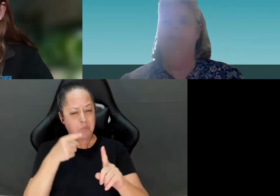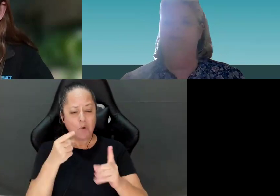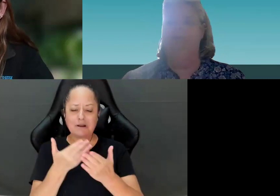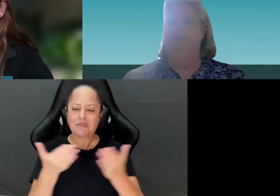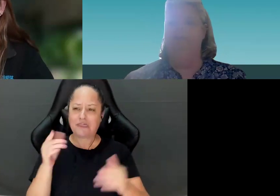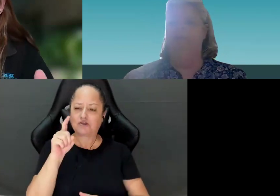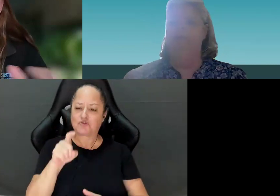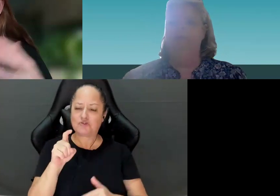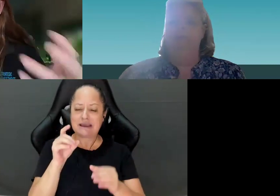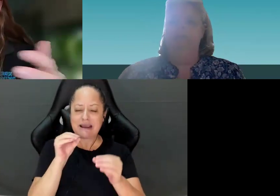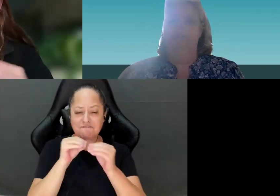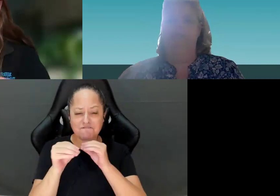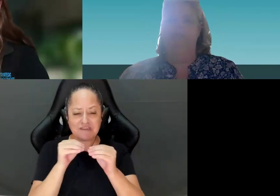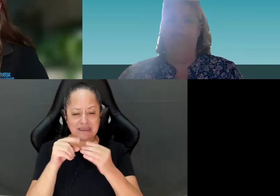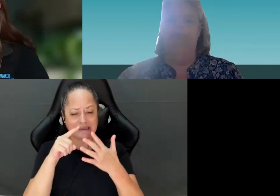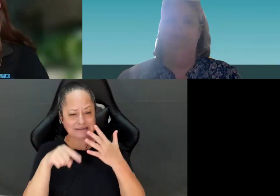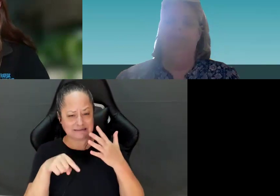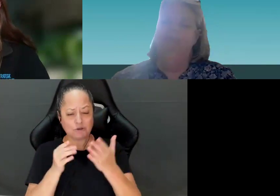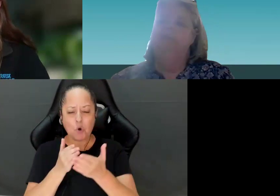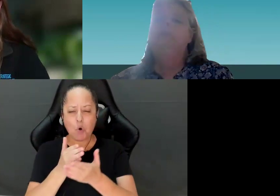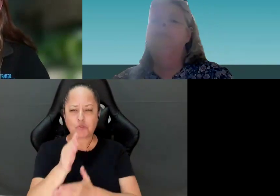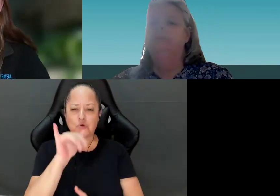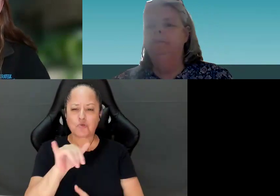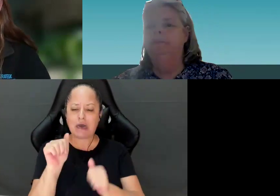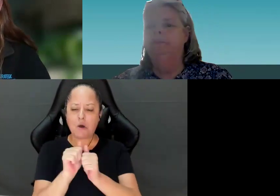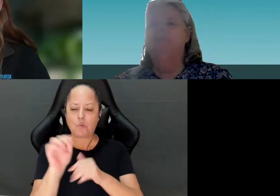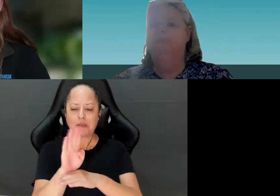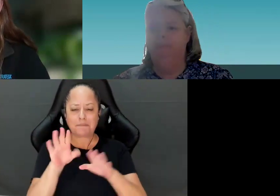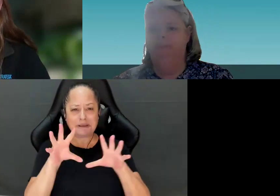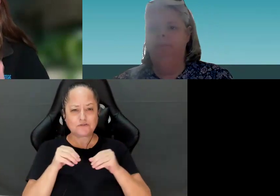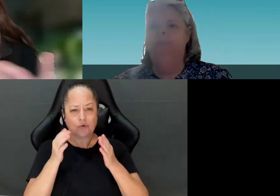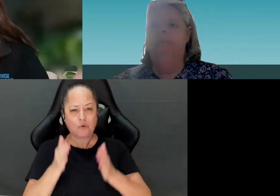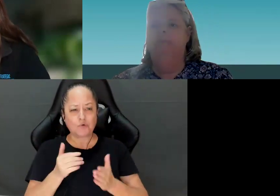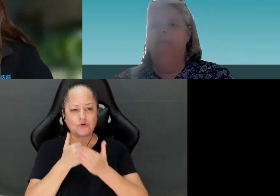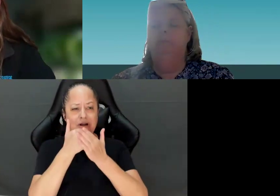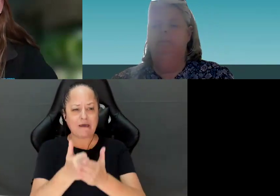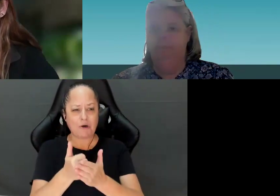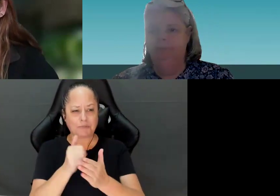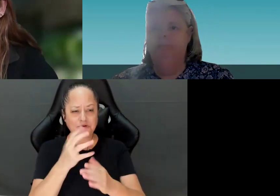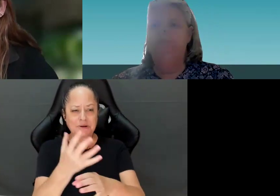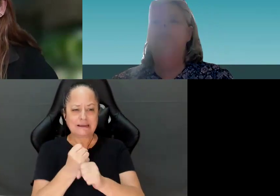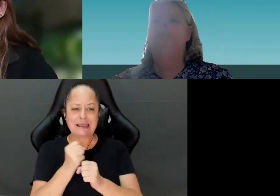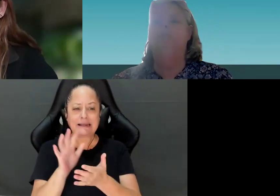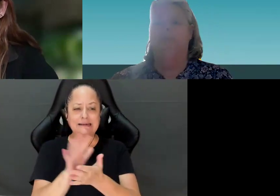fixed and go through with business owners and get their documentation to a place where